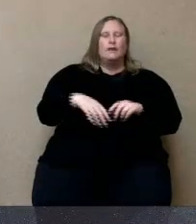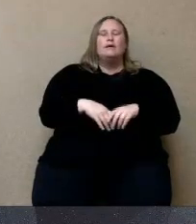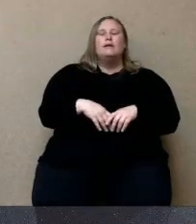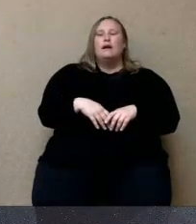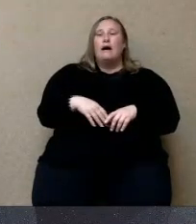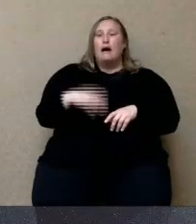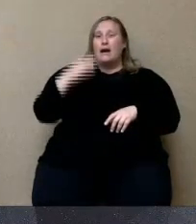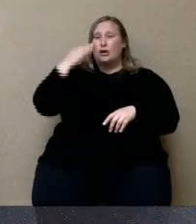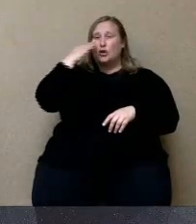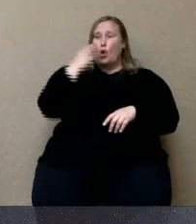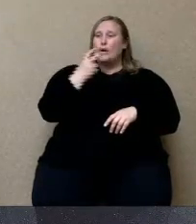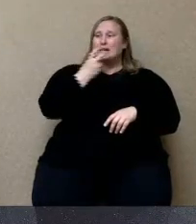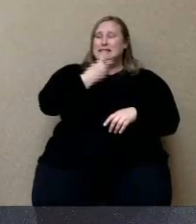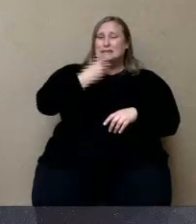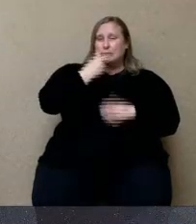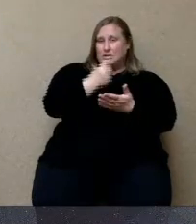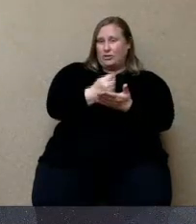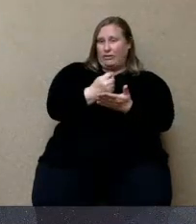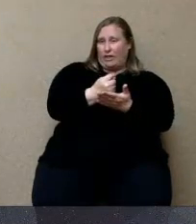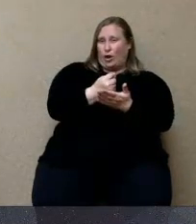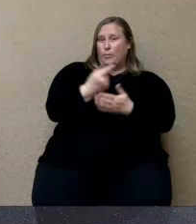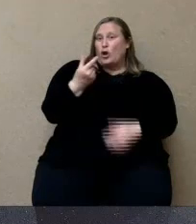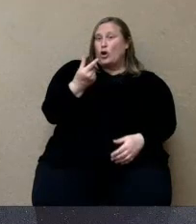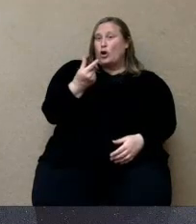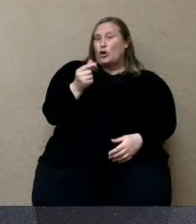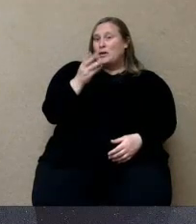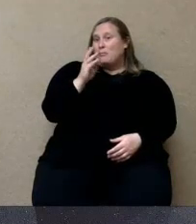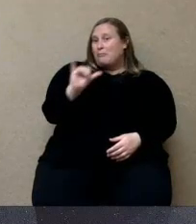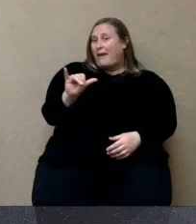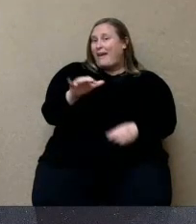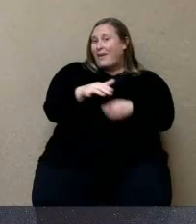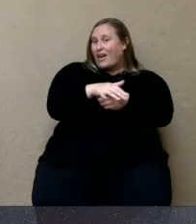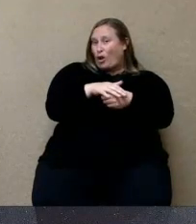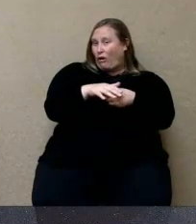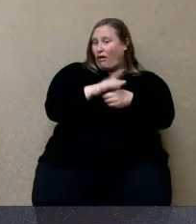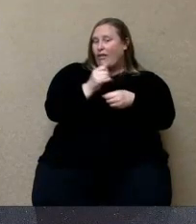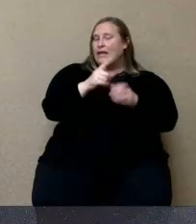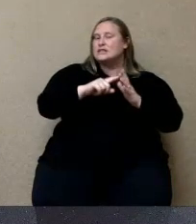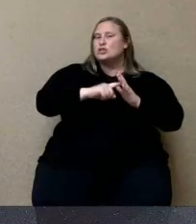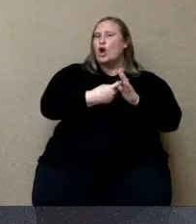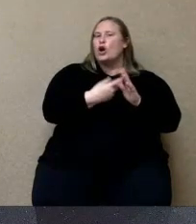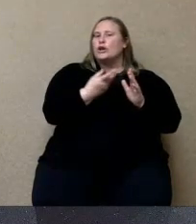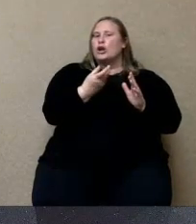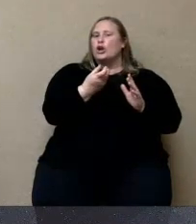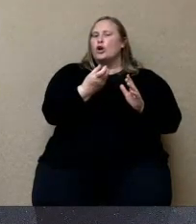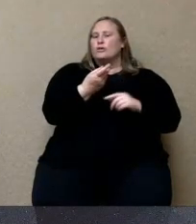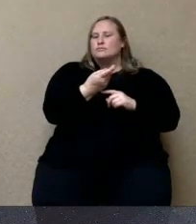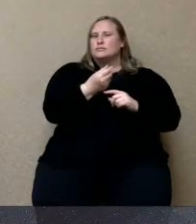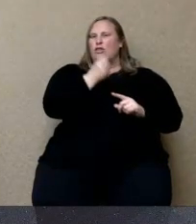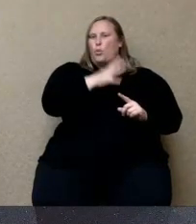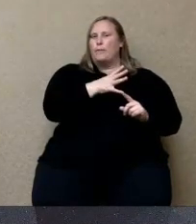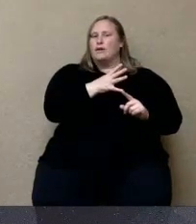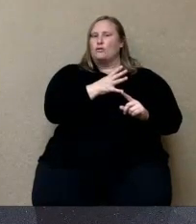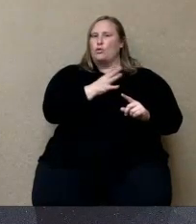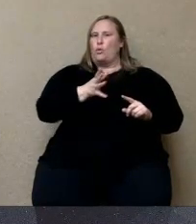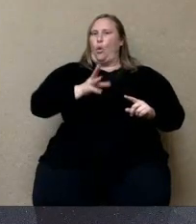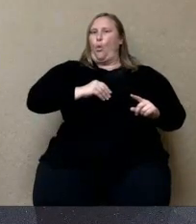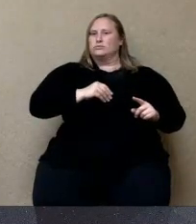speech therapist in the Green Bay area that's initiating her own company, doing evaluations.